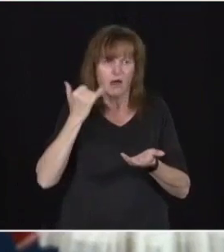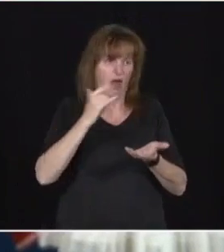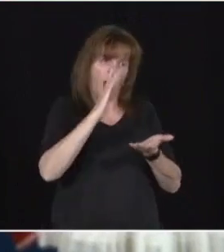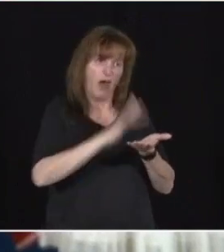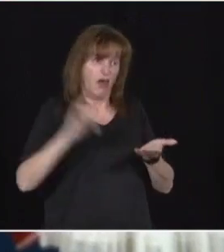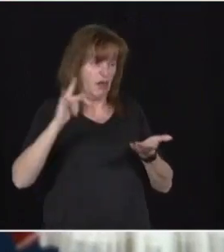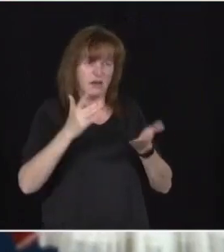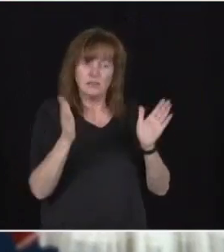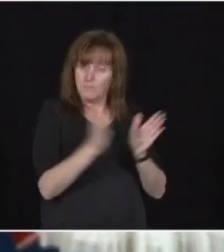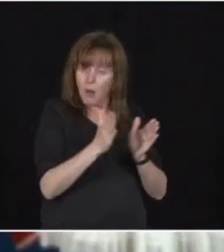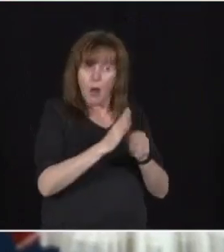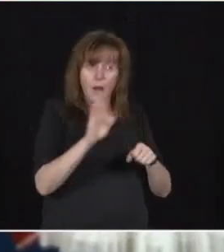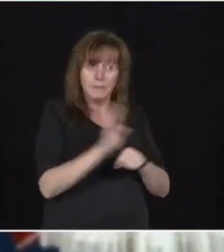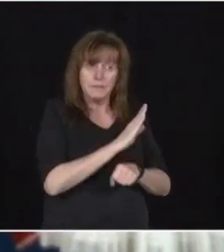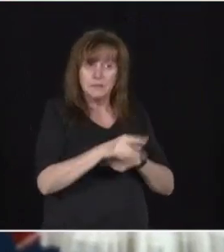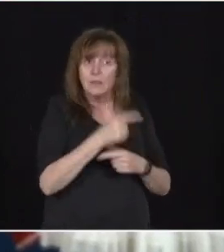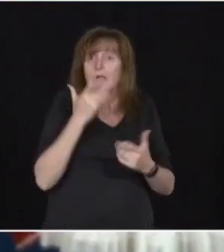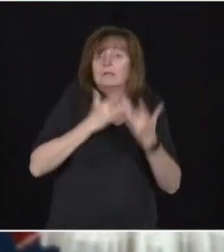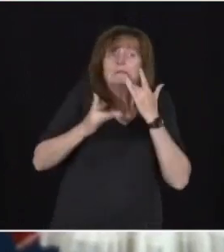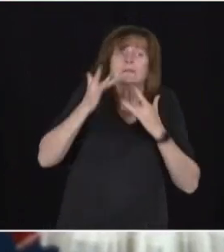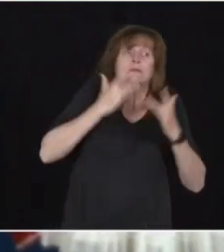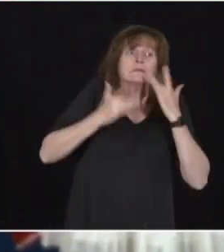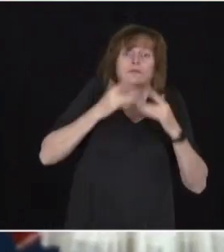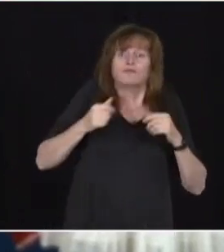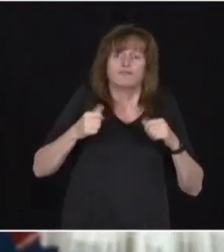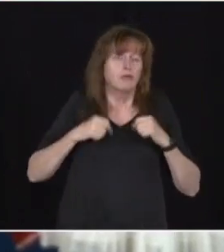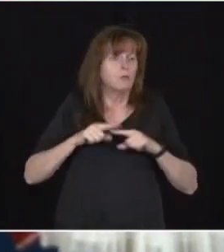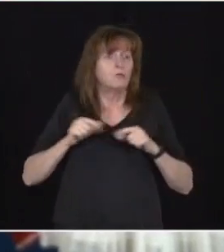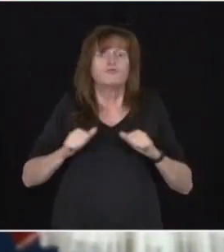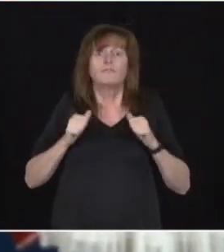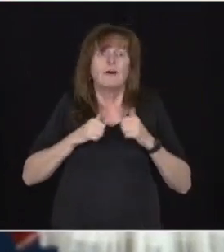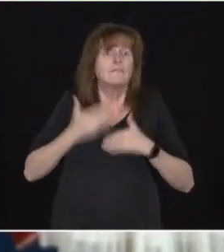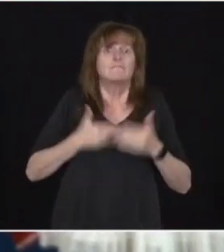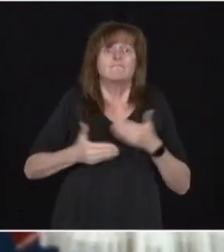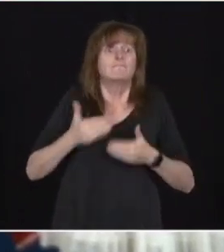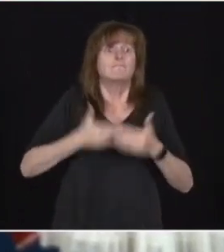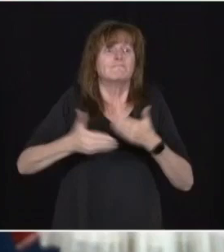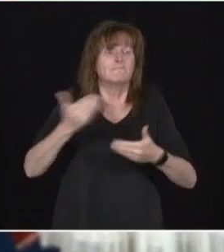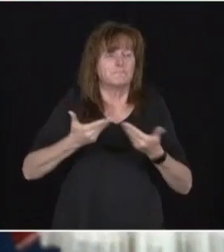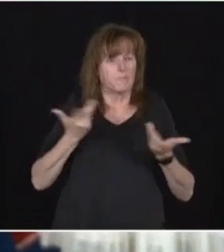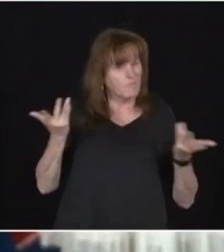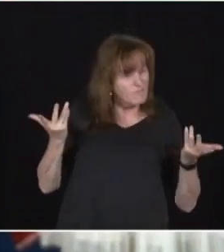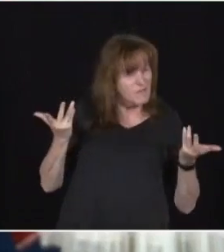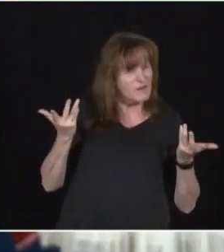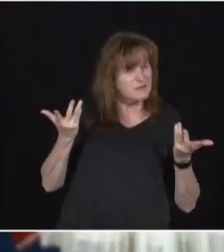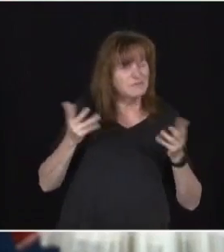crazy than greedy landlords taking advantage of people and small business owners that are trying to keep their head above water.